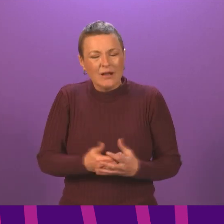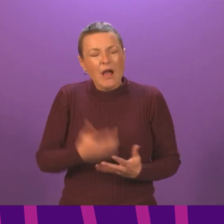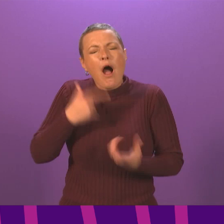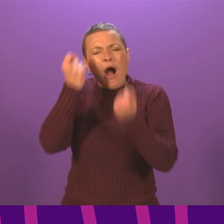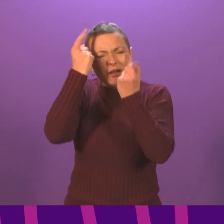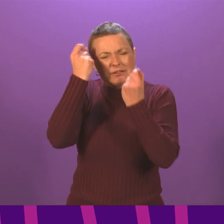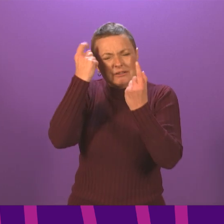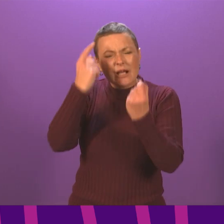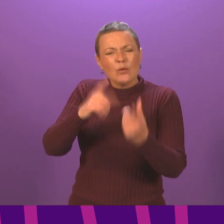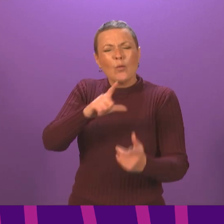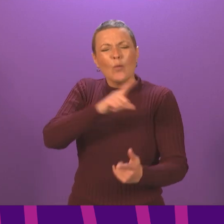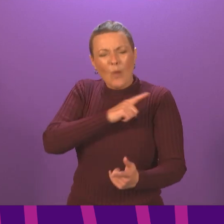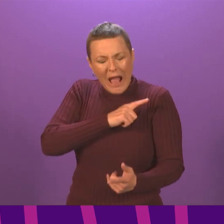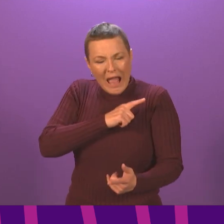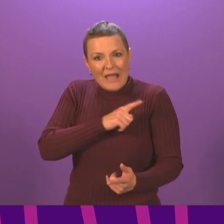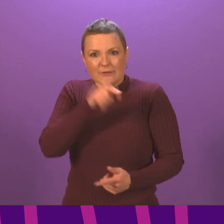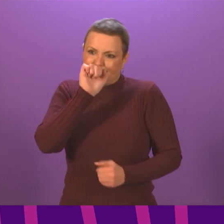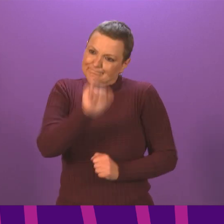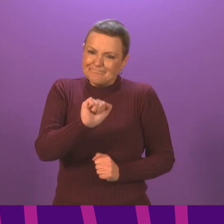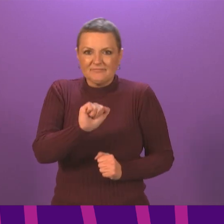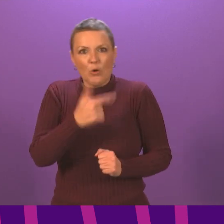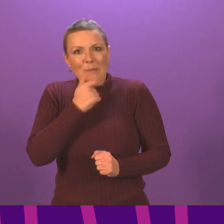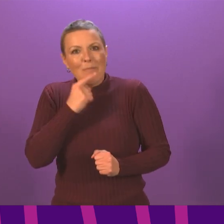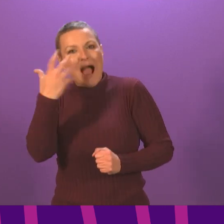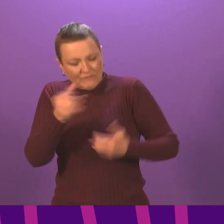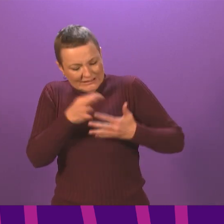reasons why the testing machine in Stornoway is only for people who are symptomatic, is